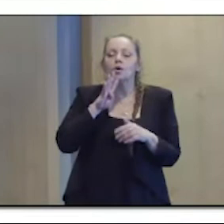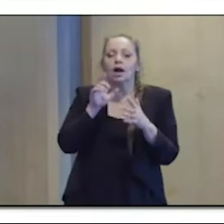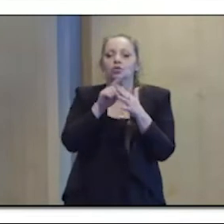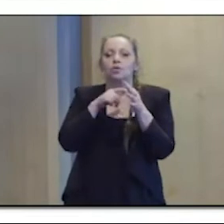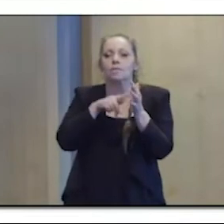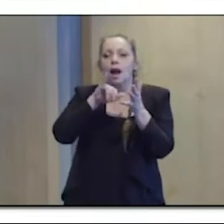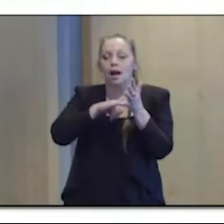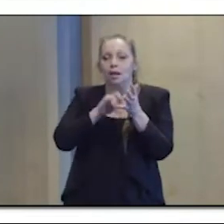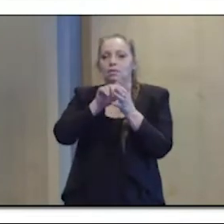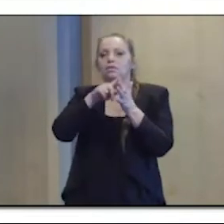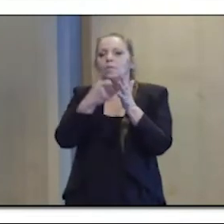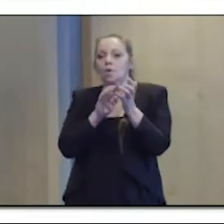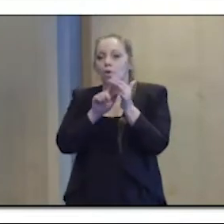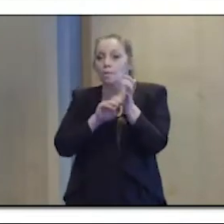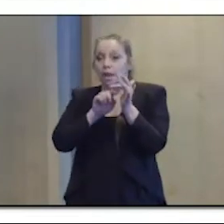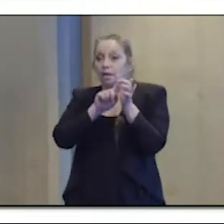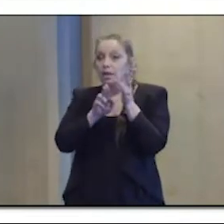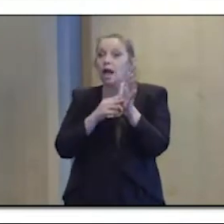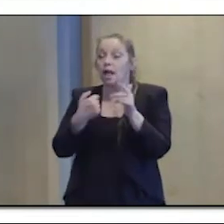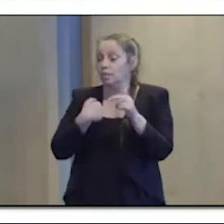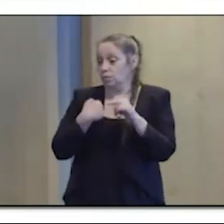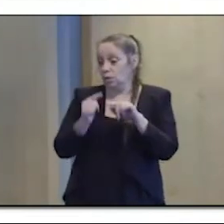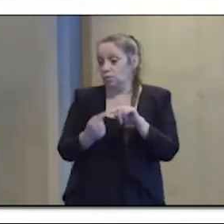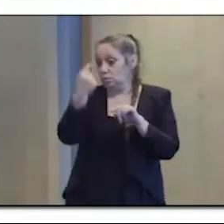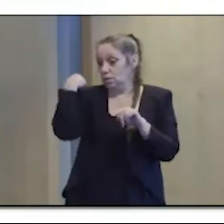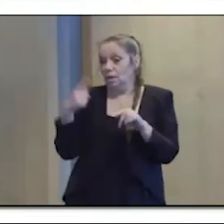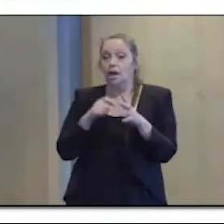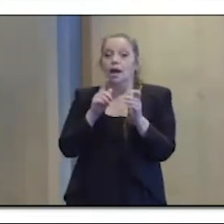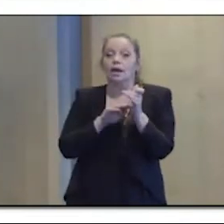and there was a time when I was running Cape Grim when i said if we went over 400 parts per